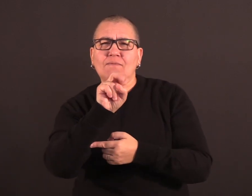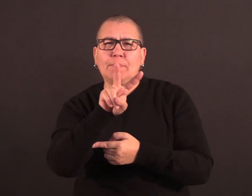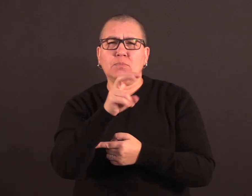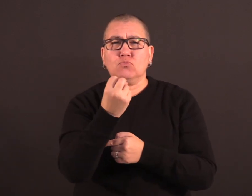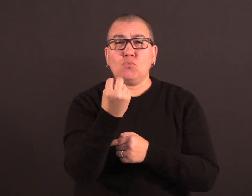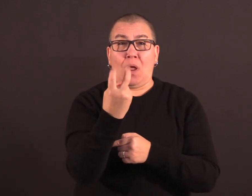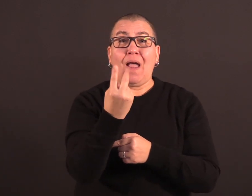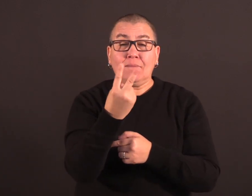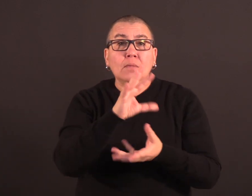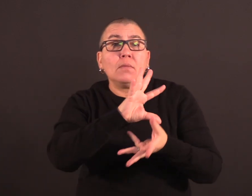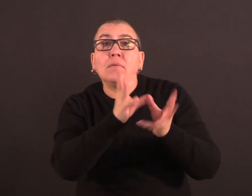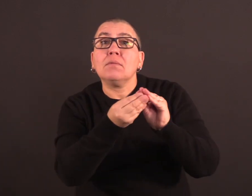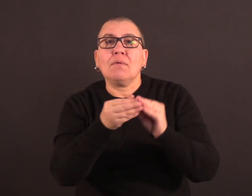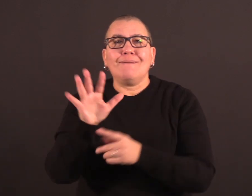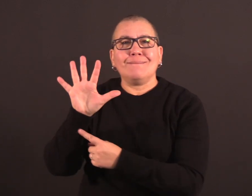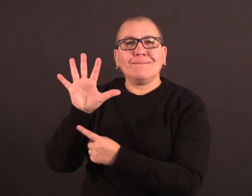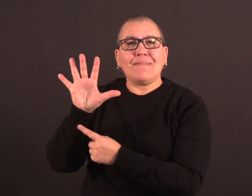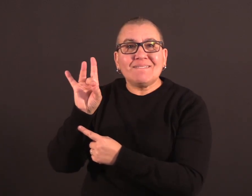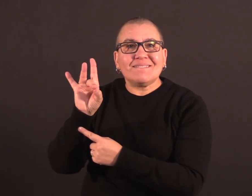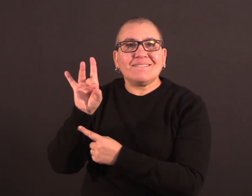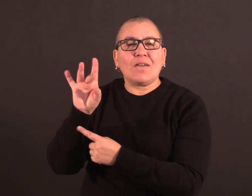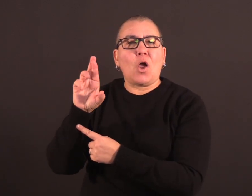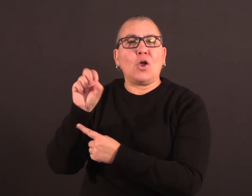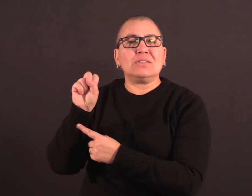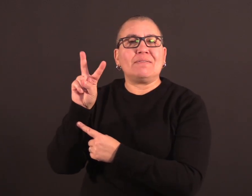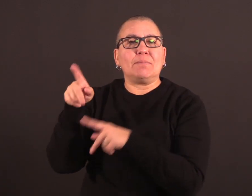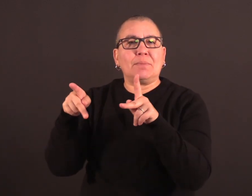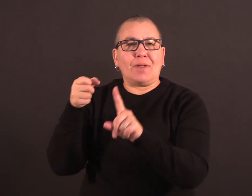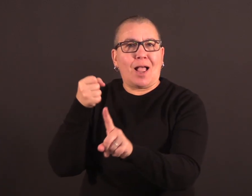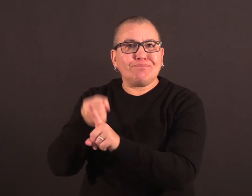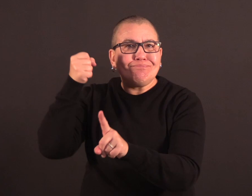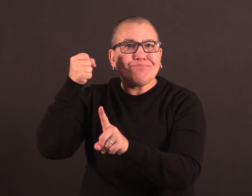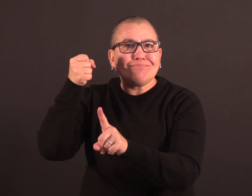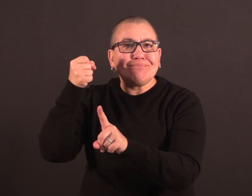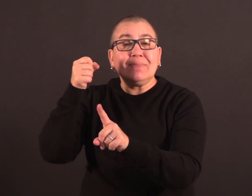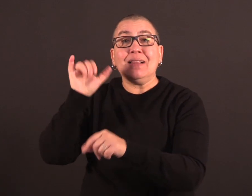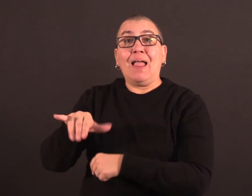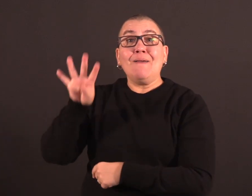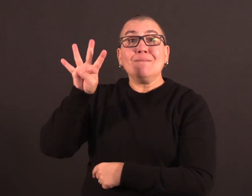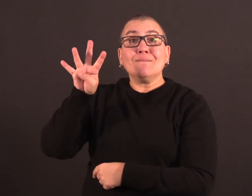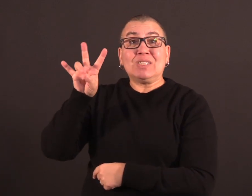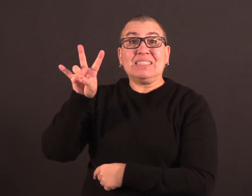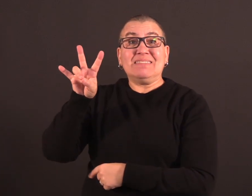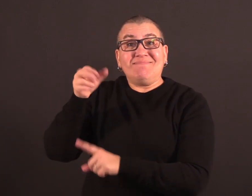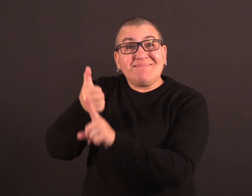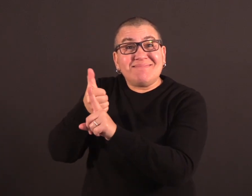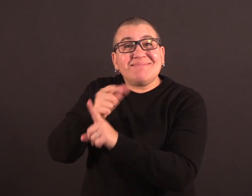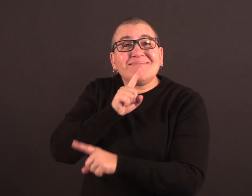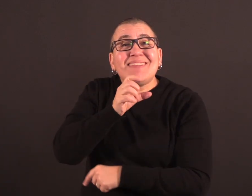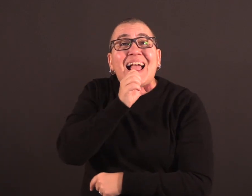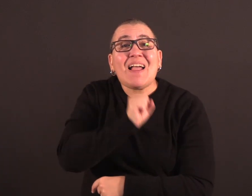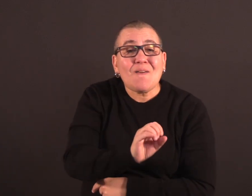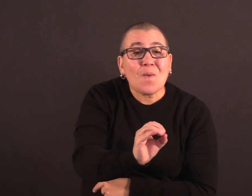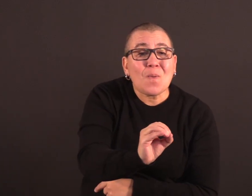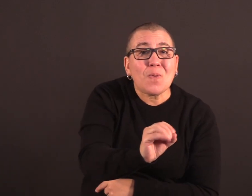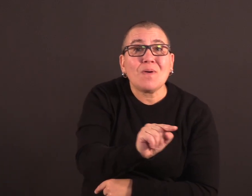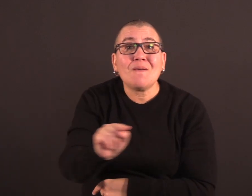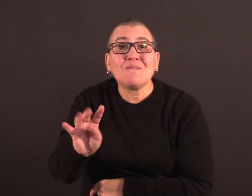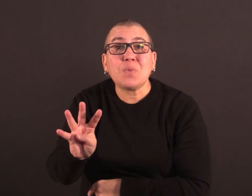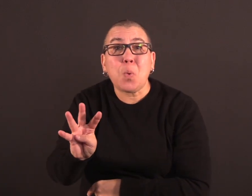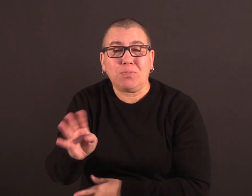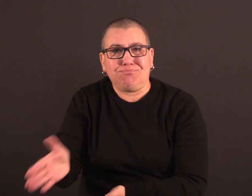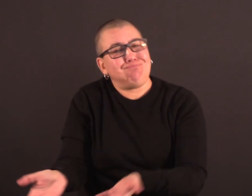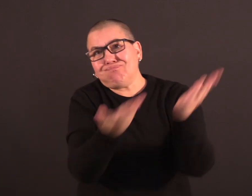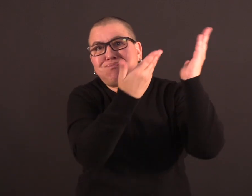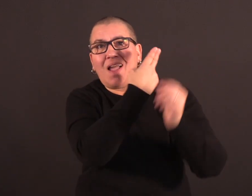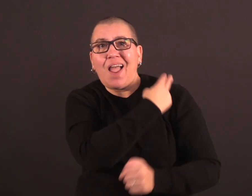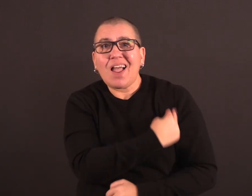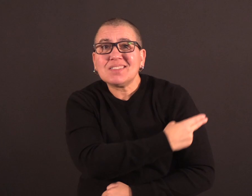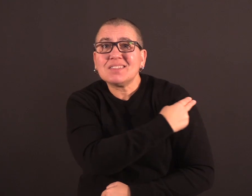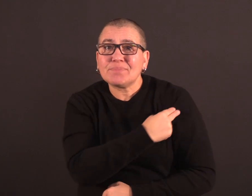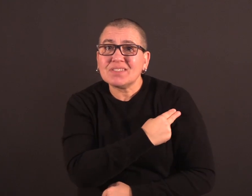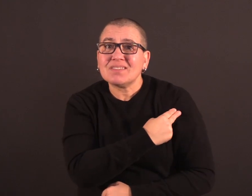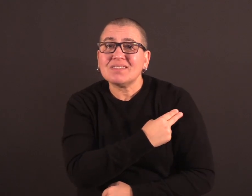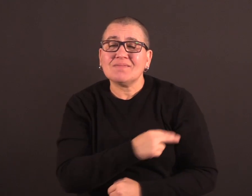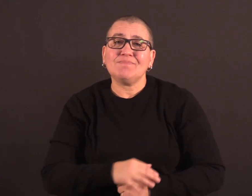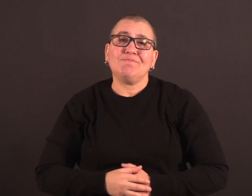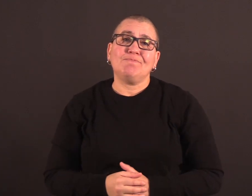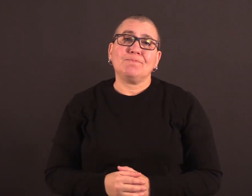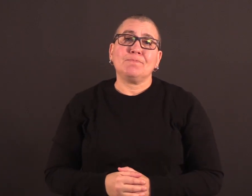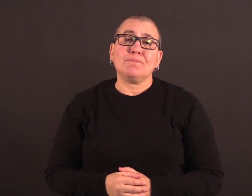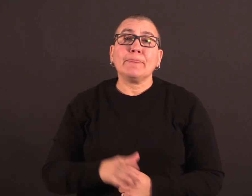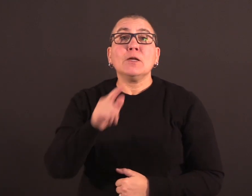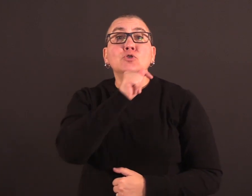47 of the 58 RSV hospitalizations during the week starting Nov. 12 were among those age 0 to 4.